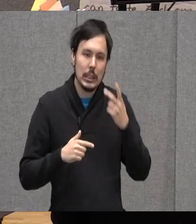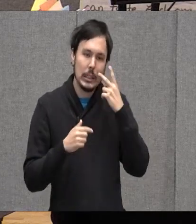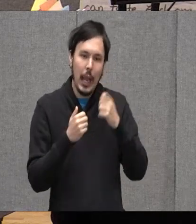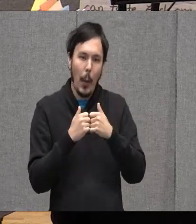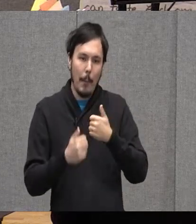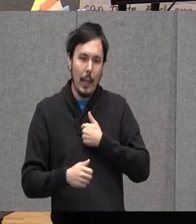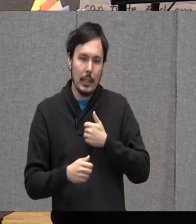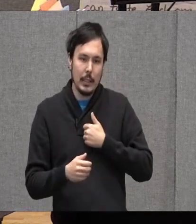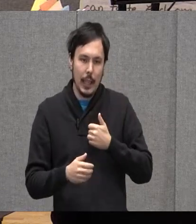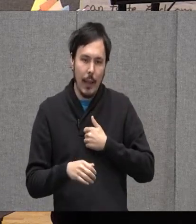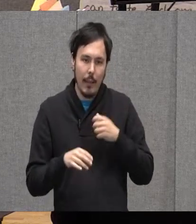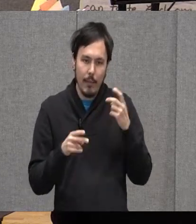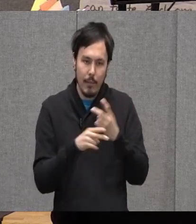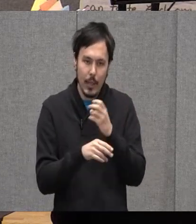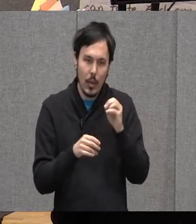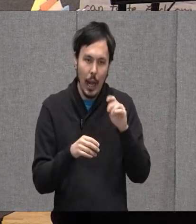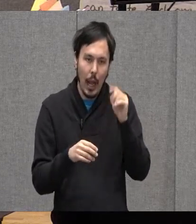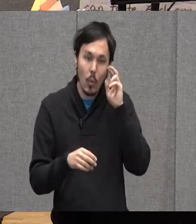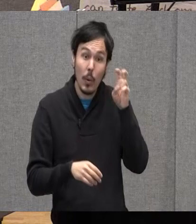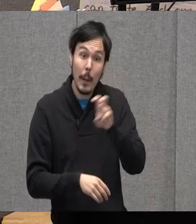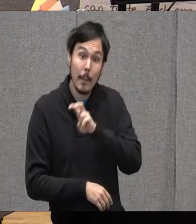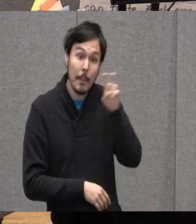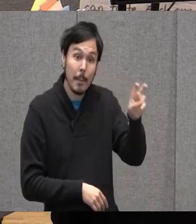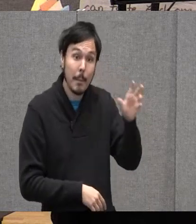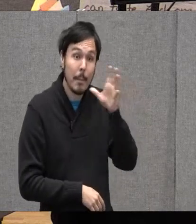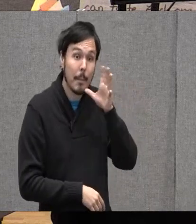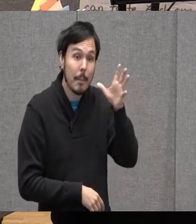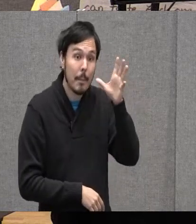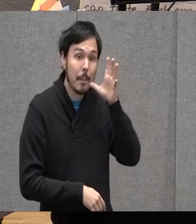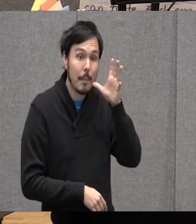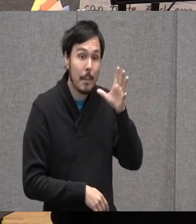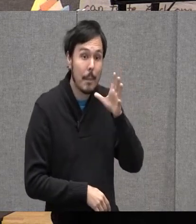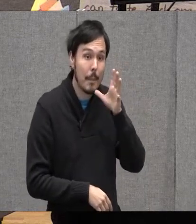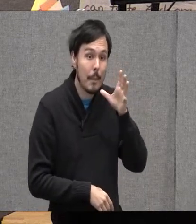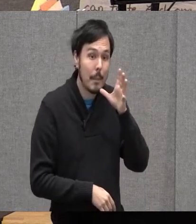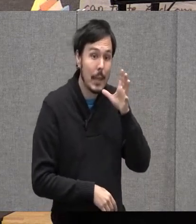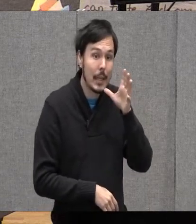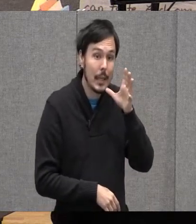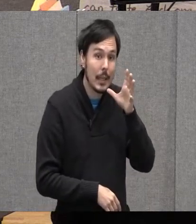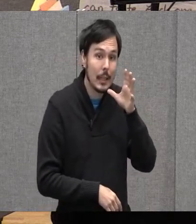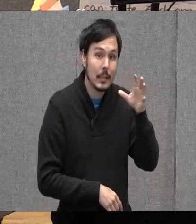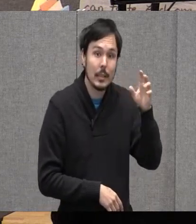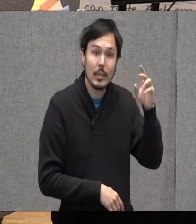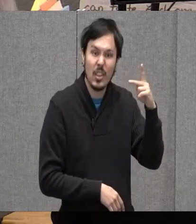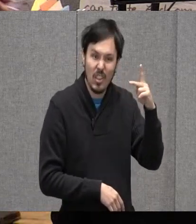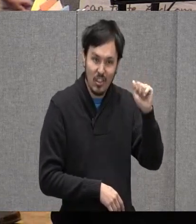So, we're gonna move on to Ms, I always say her last name wrong, Karnas.